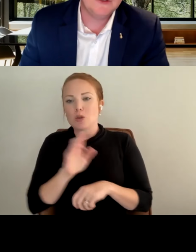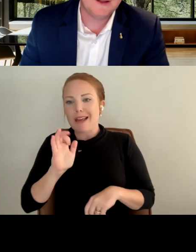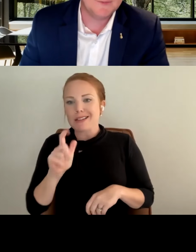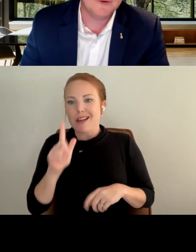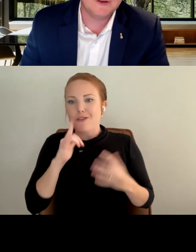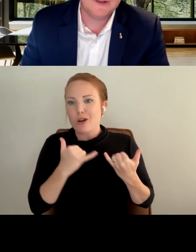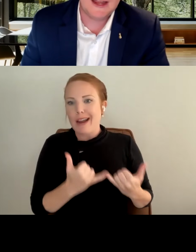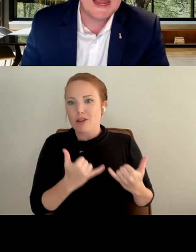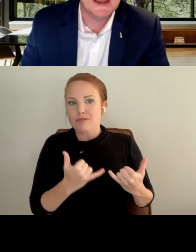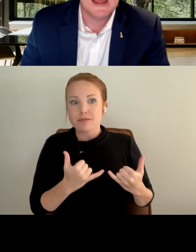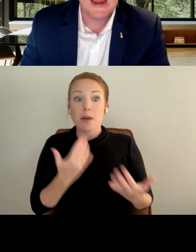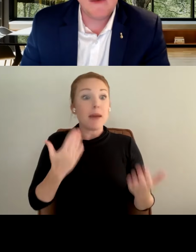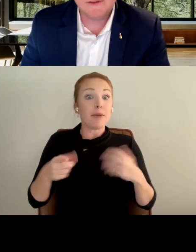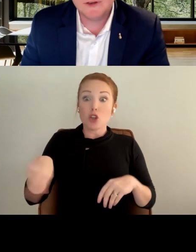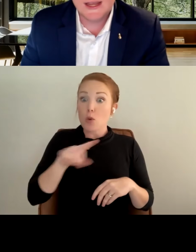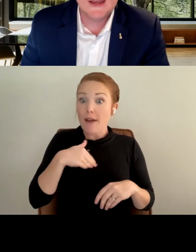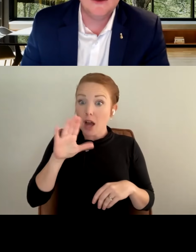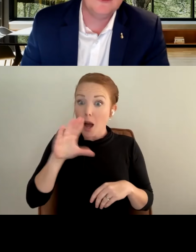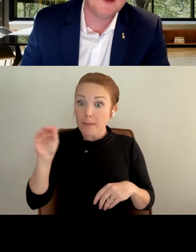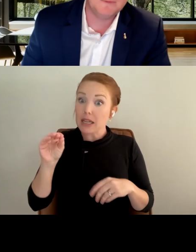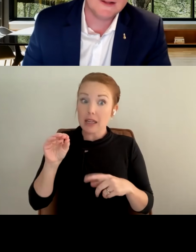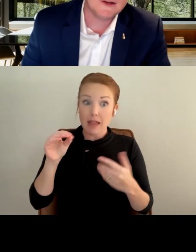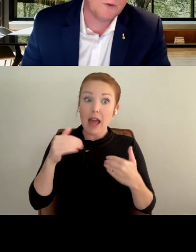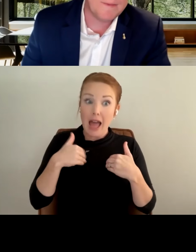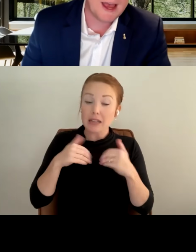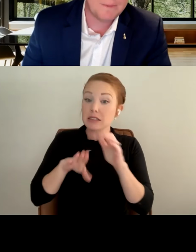has developers and you say hey, I have this need could you build me a little web app,